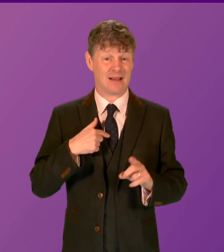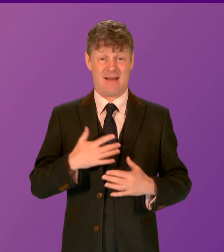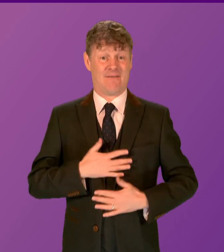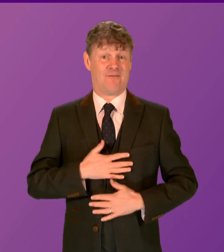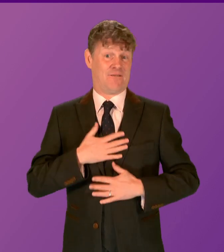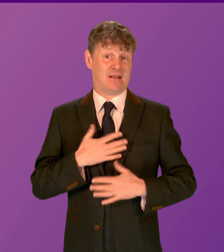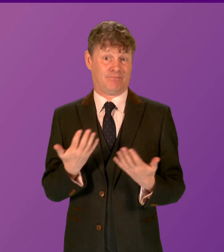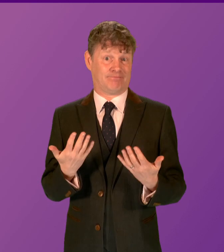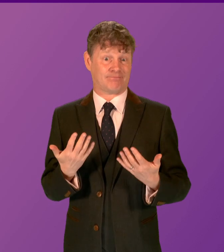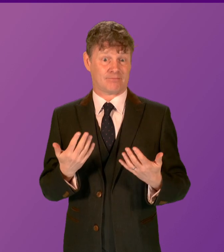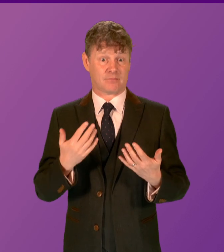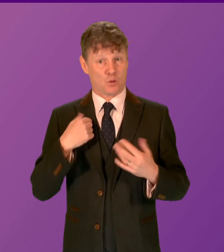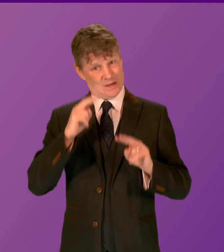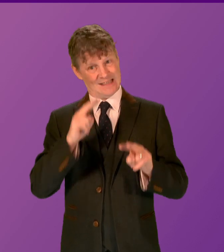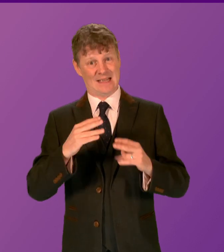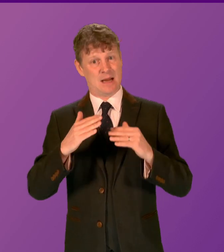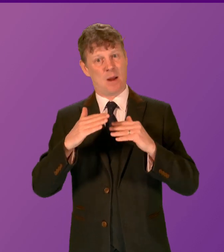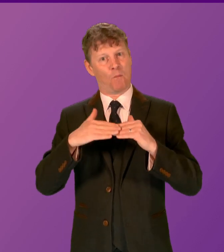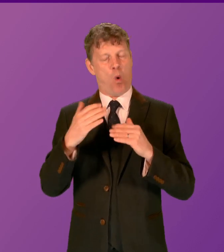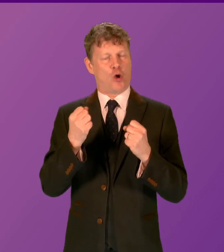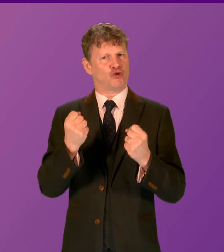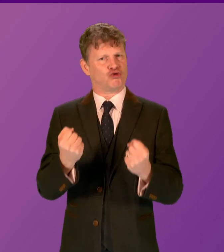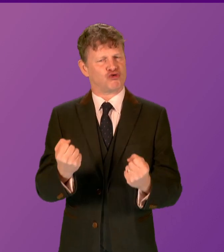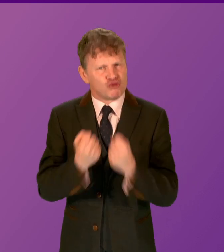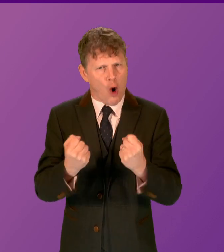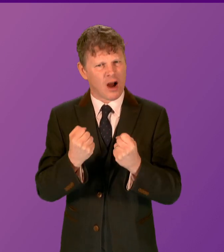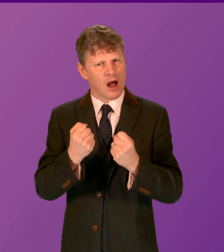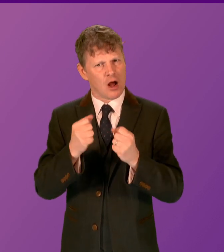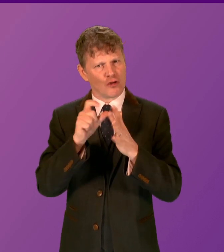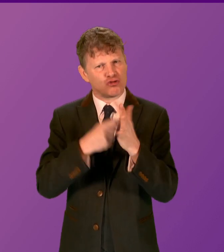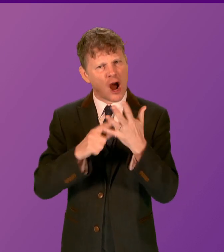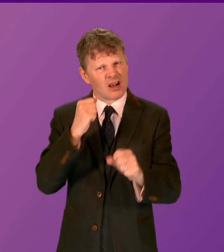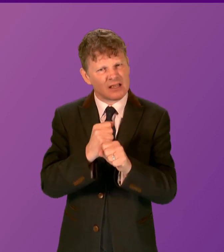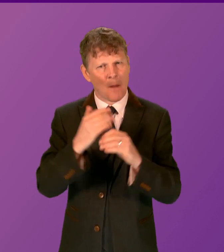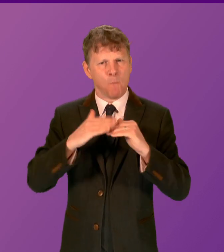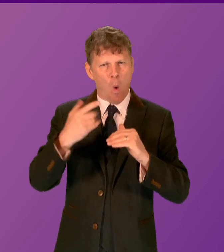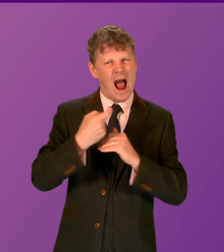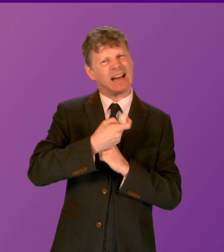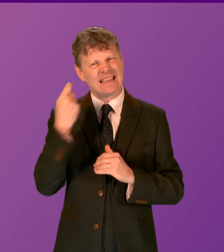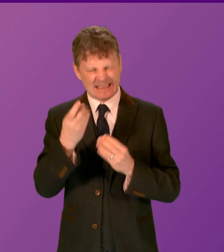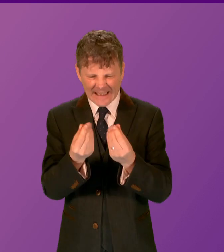We are, of course, seeing more potent, stronger and more addictive substances on our streets,